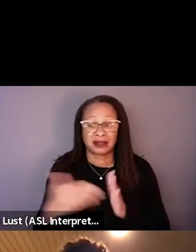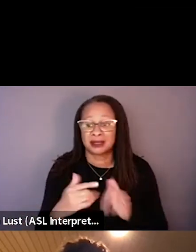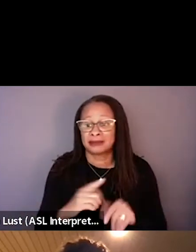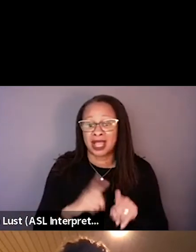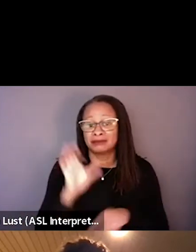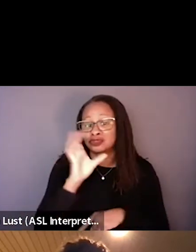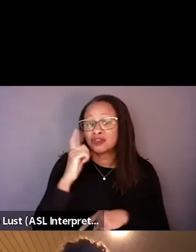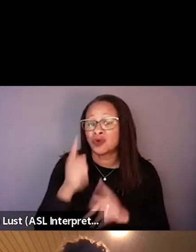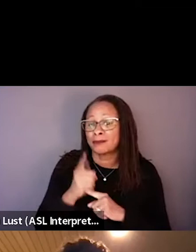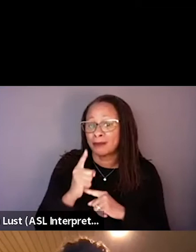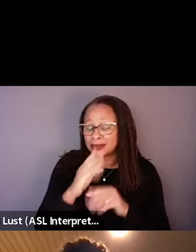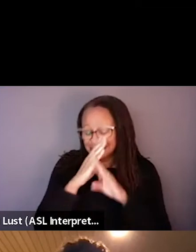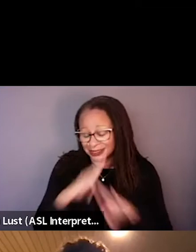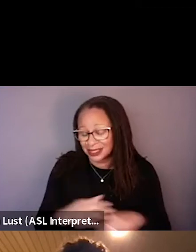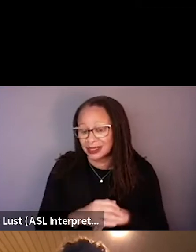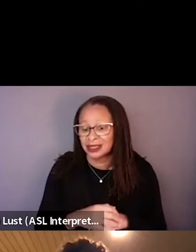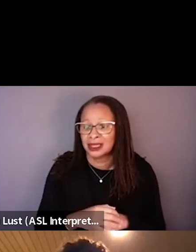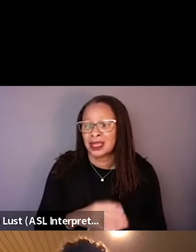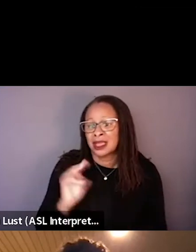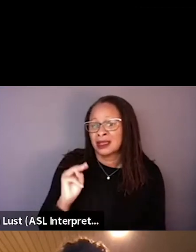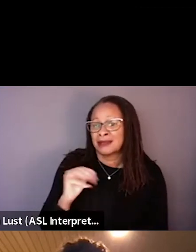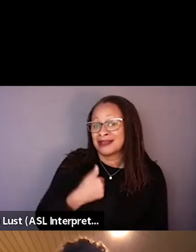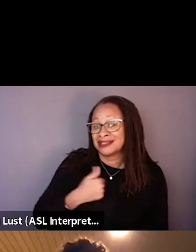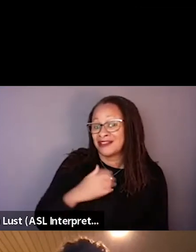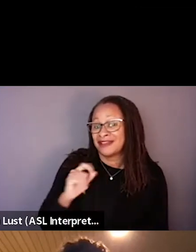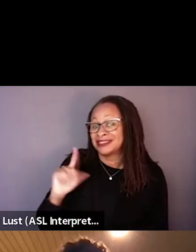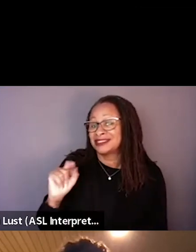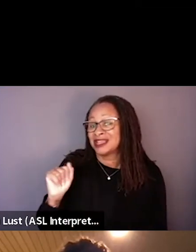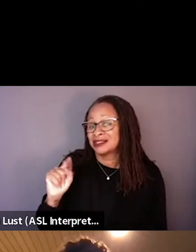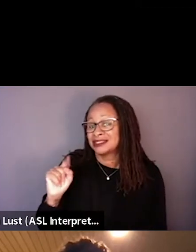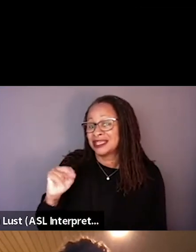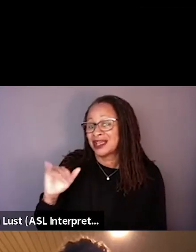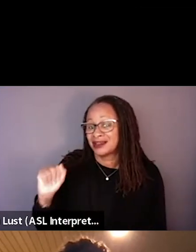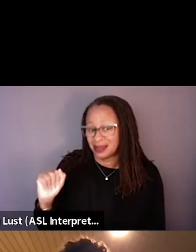I'm kind of like, me and our sound woman, Tatiana became like just telepathic and just,